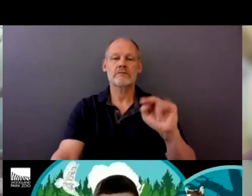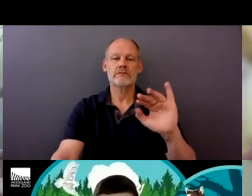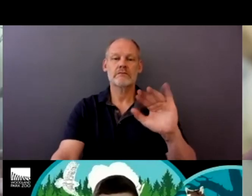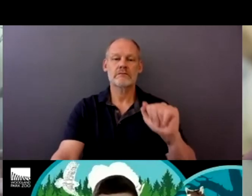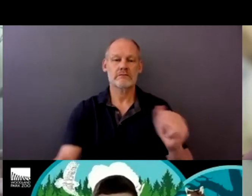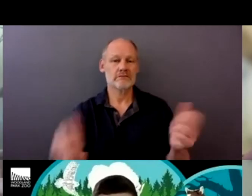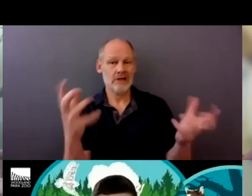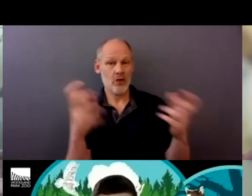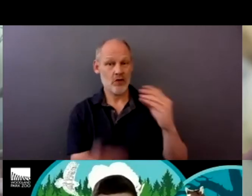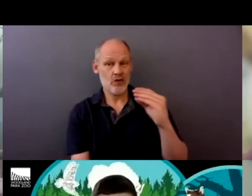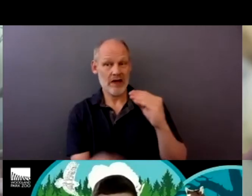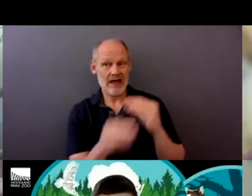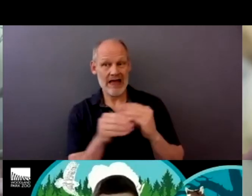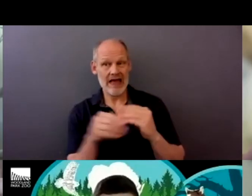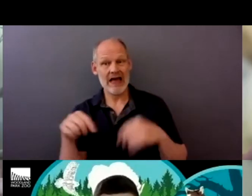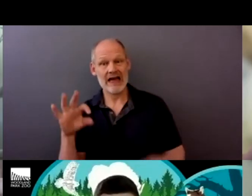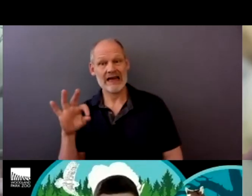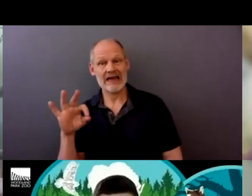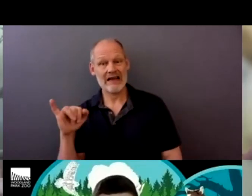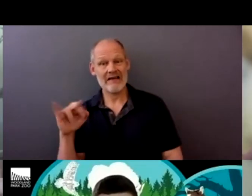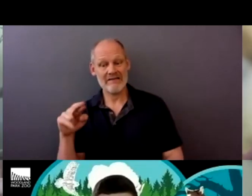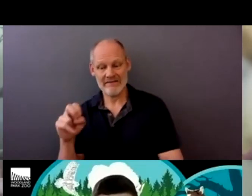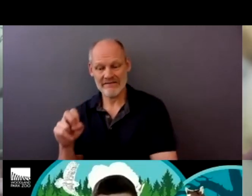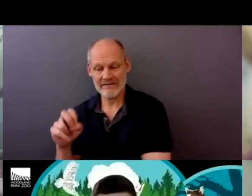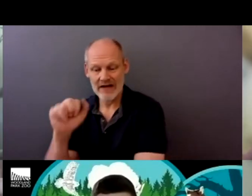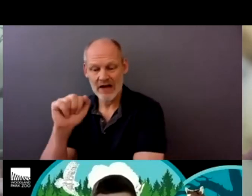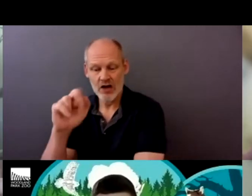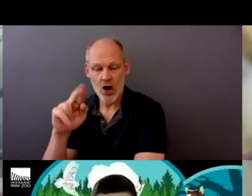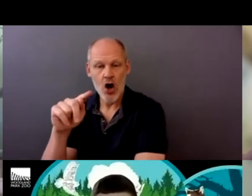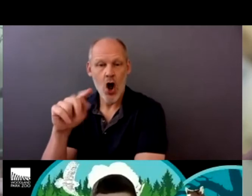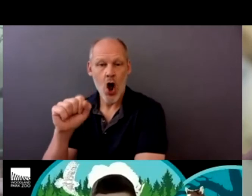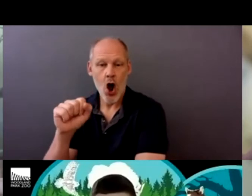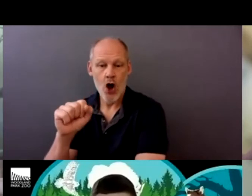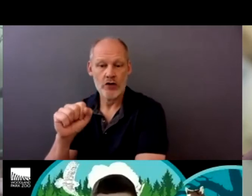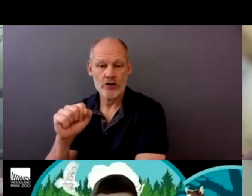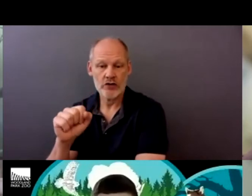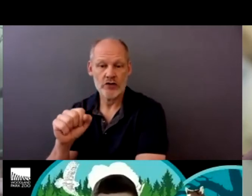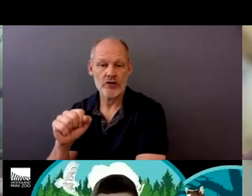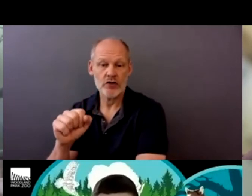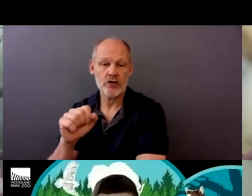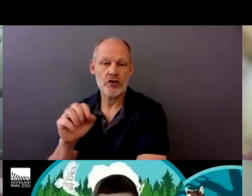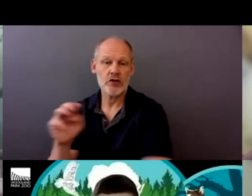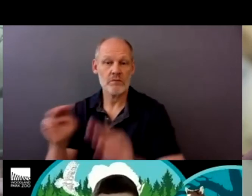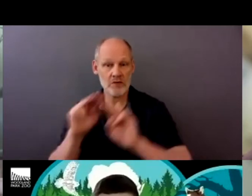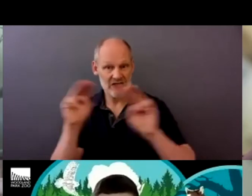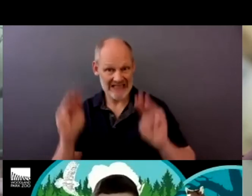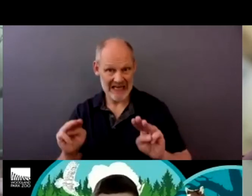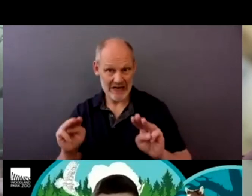This is a conversation we are having now. I am interested in how other organizations